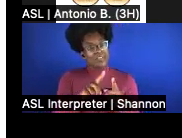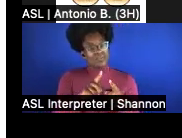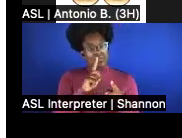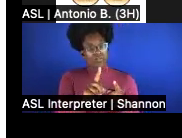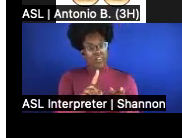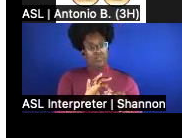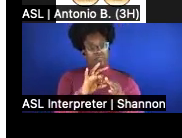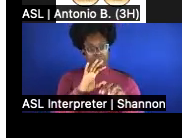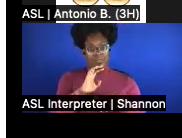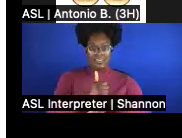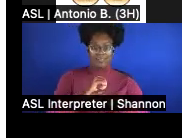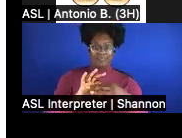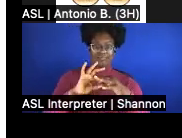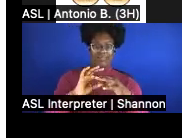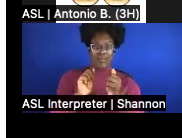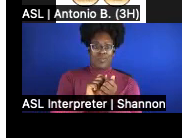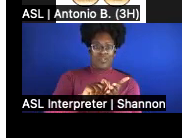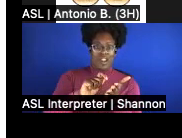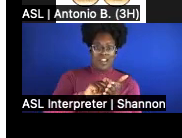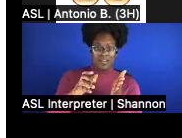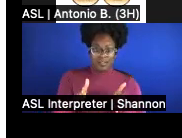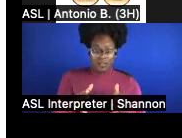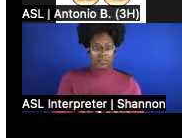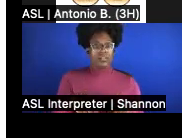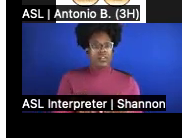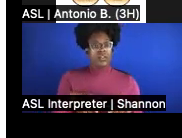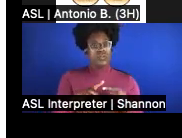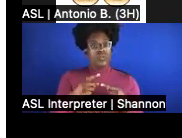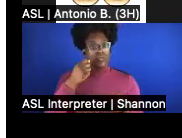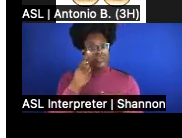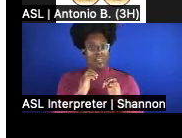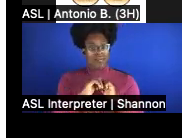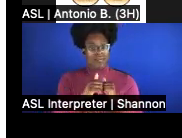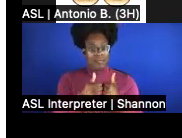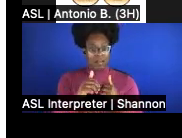aspects of how asynchronous response works, and to offer strategies about the session.